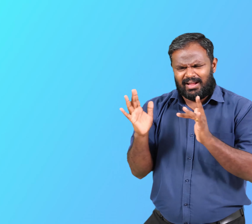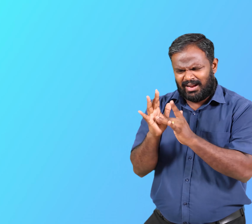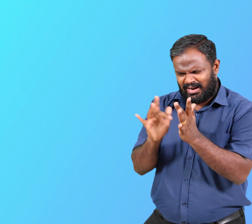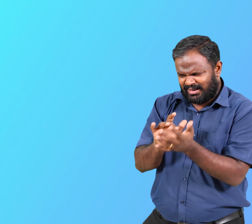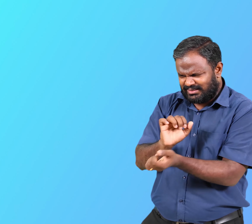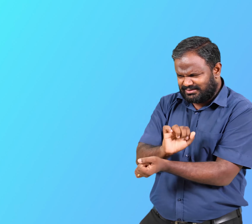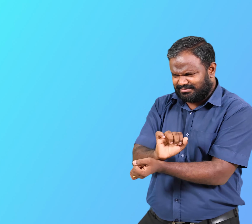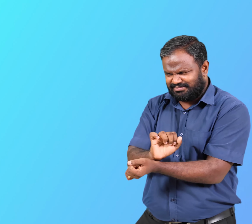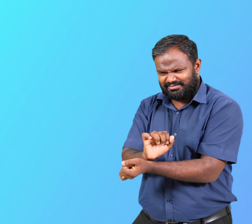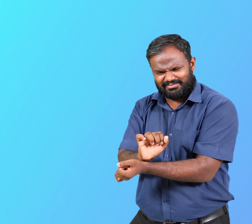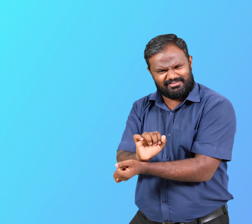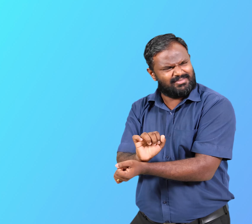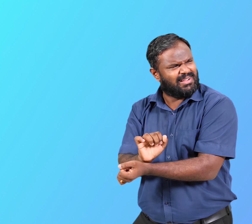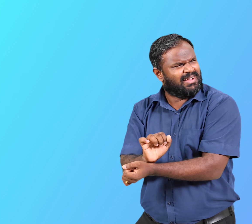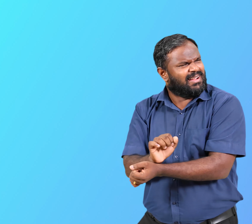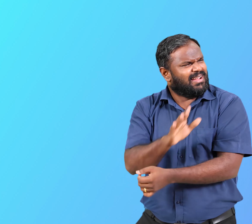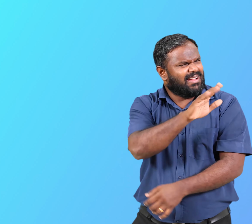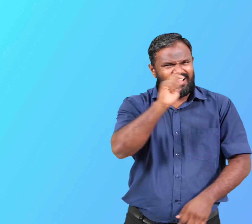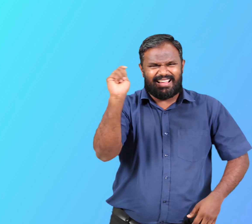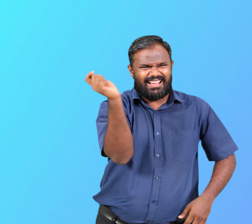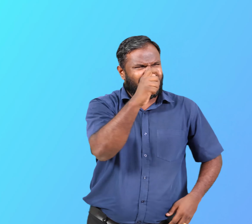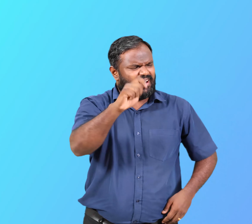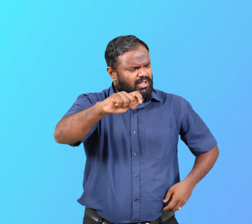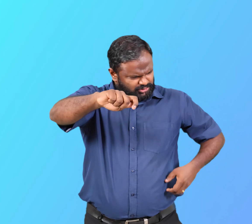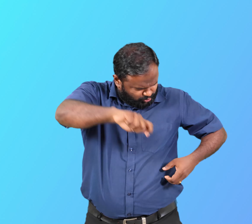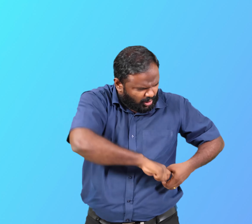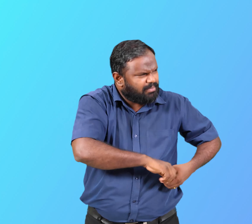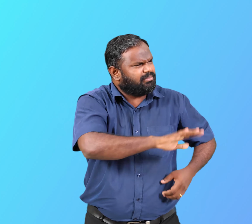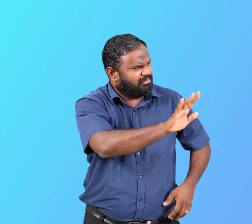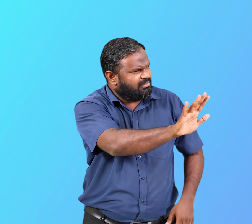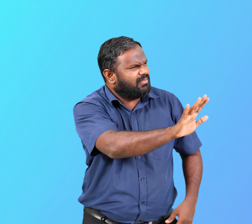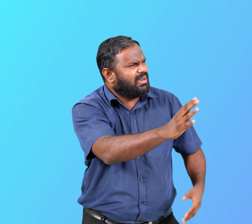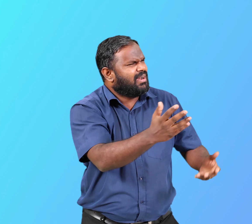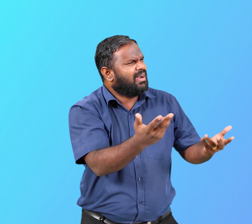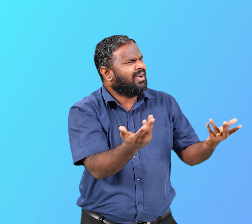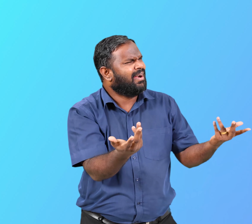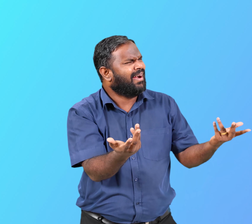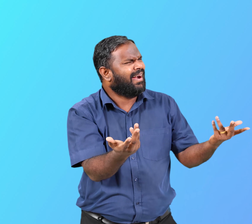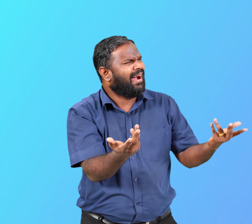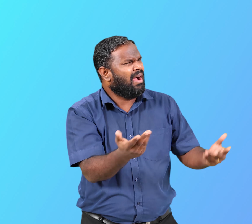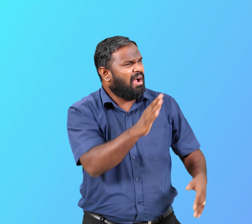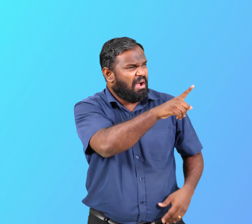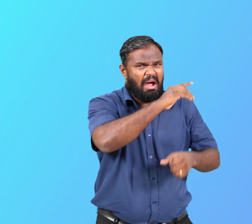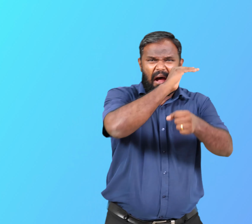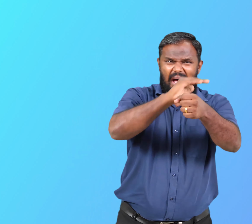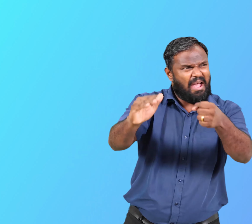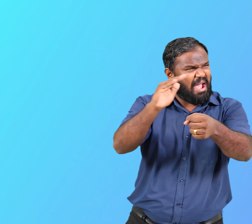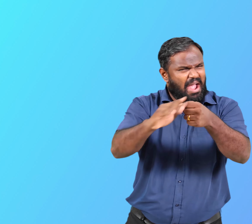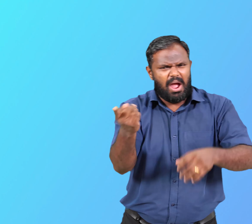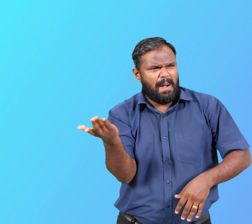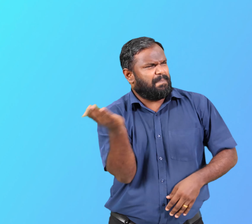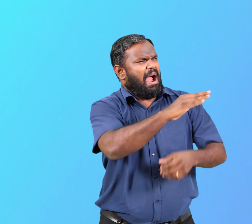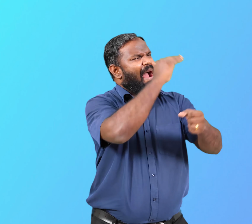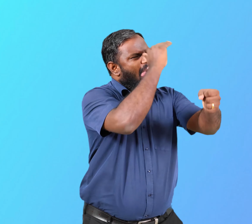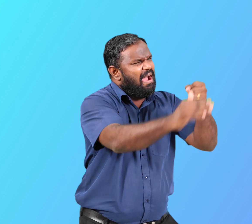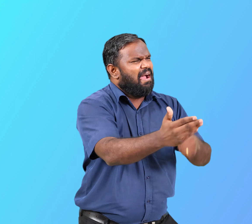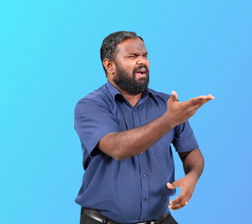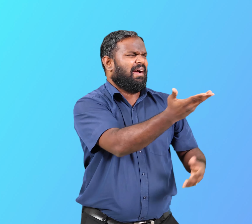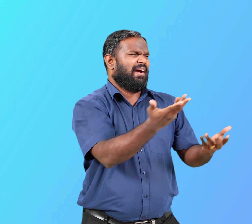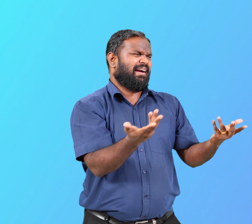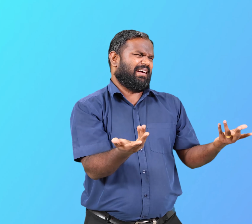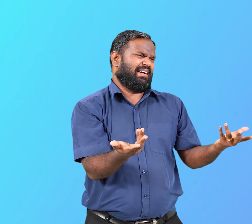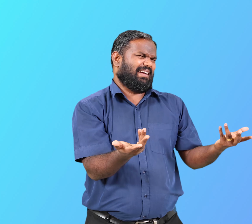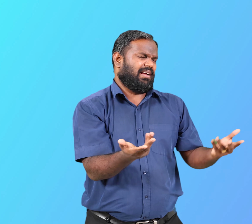Jesus told him, “Put your sword away. People who use swords will be killed with swords.